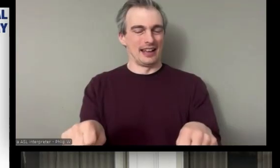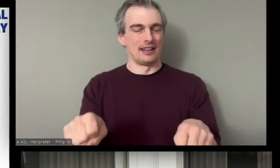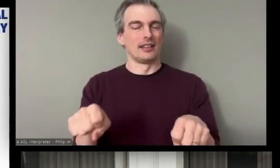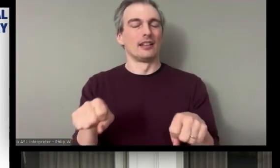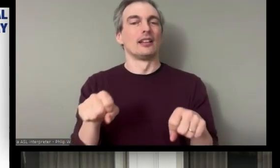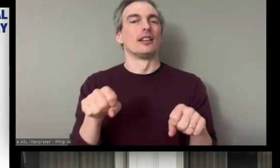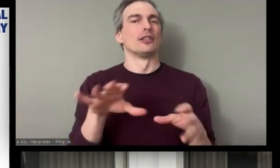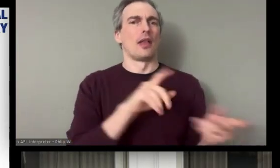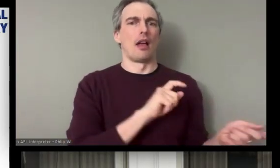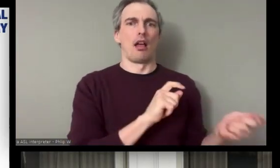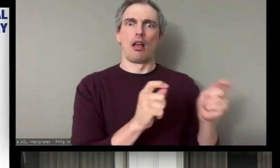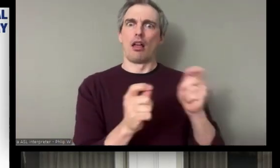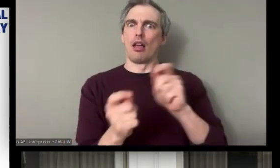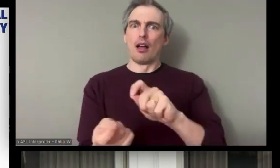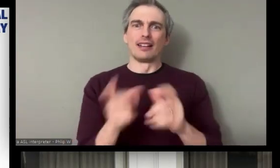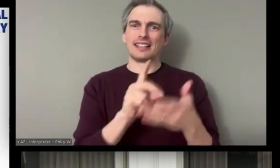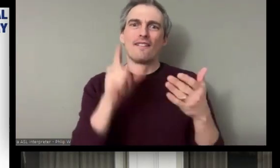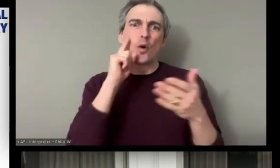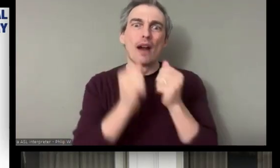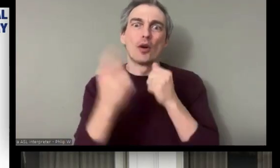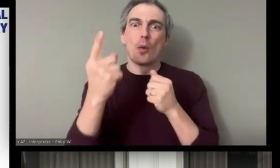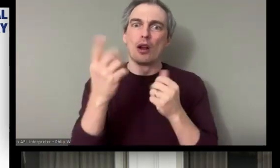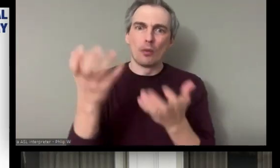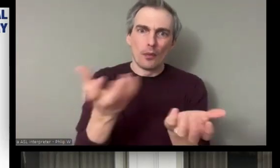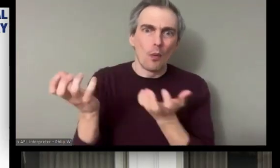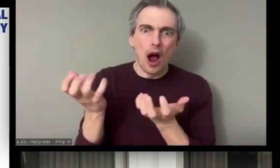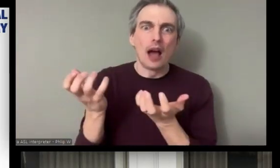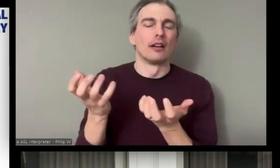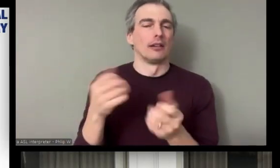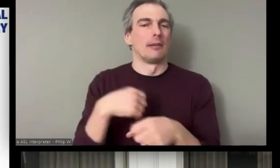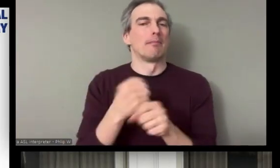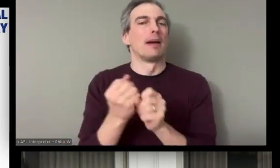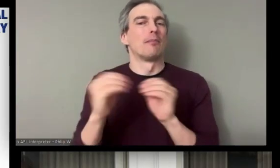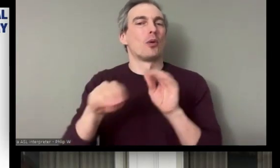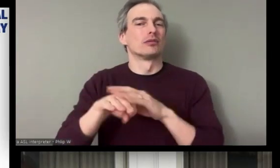And so just to point out that the controllers also have unique accessibility